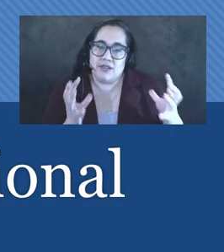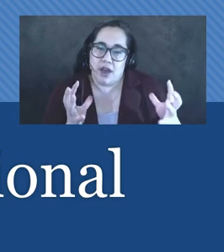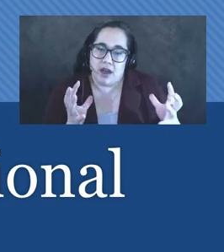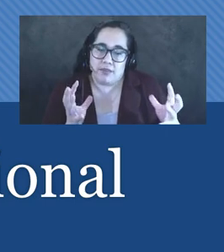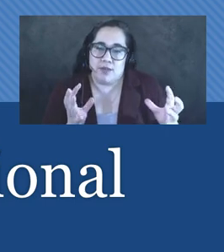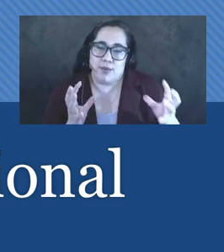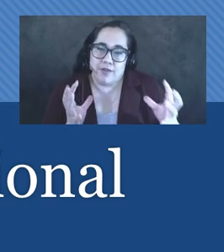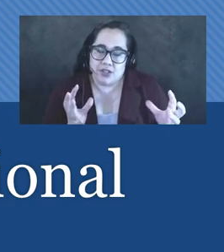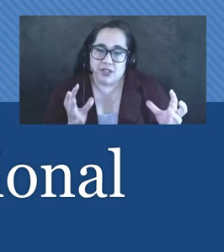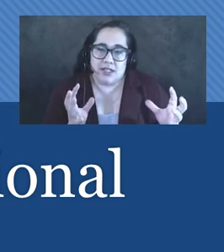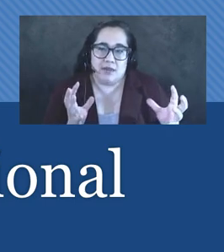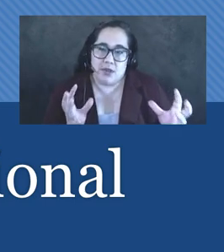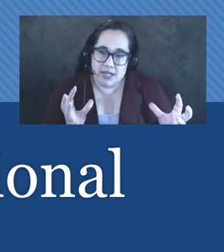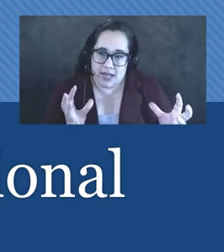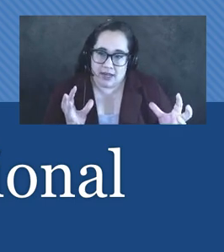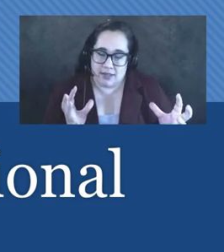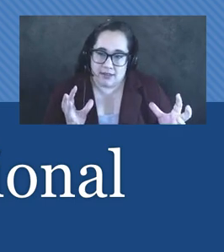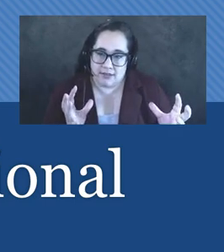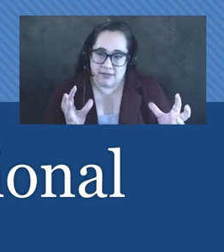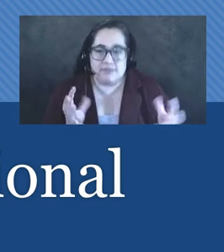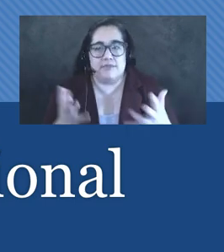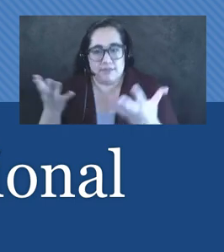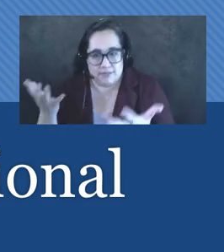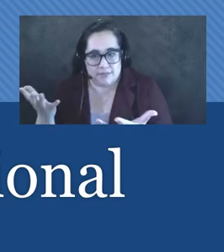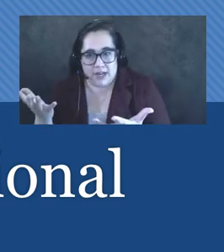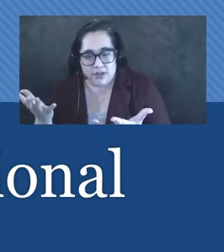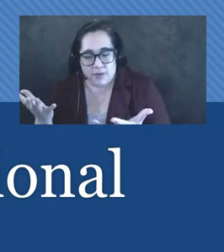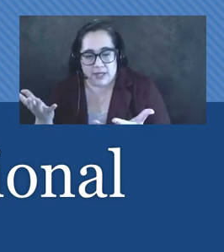job to professionally communicate by interpreting